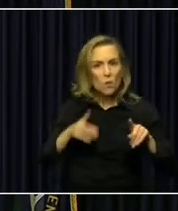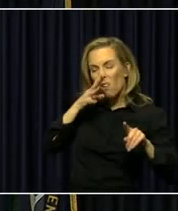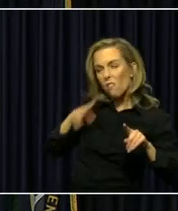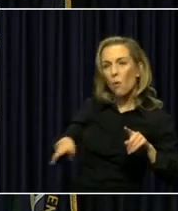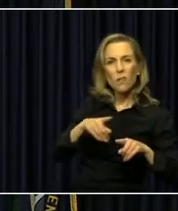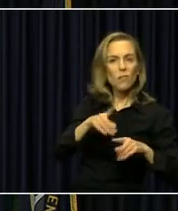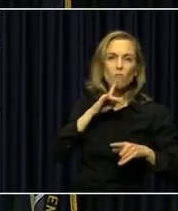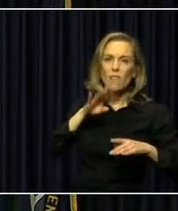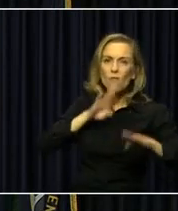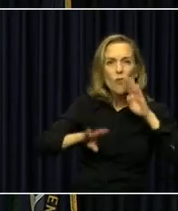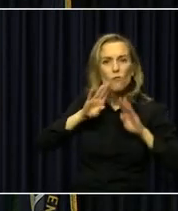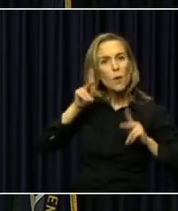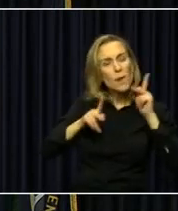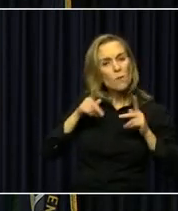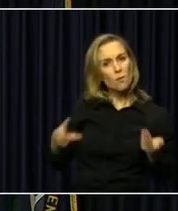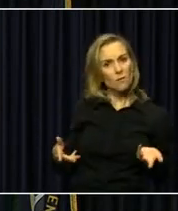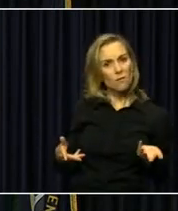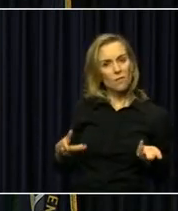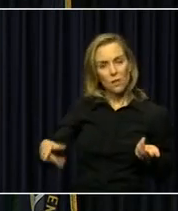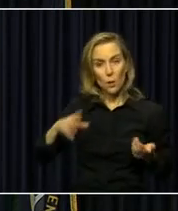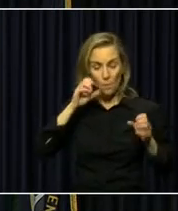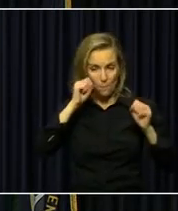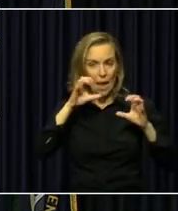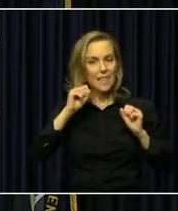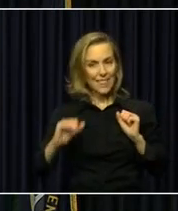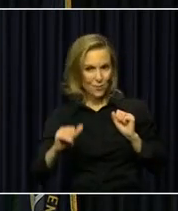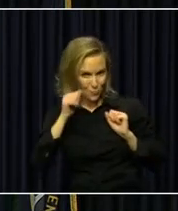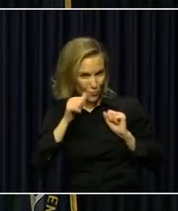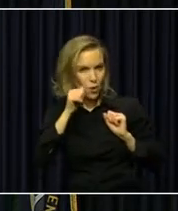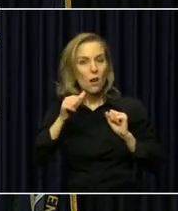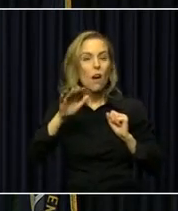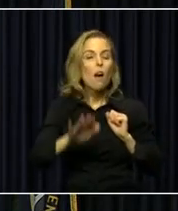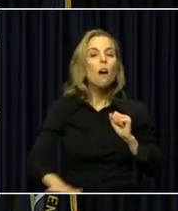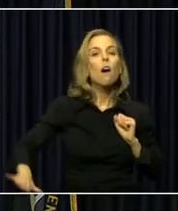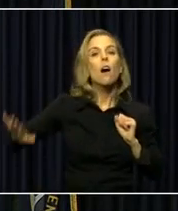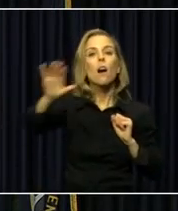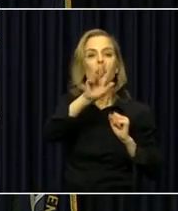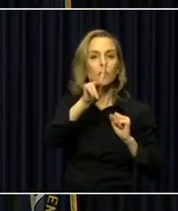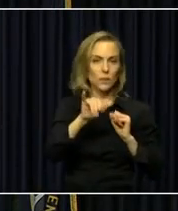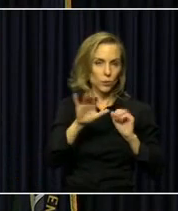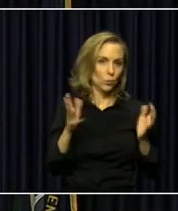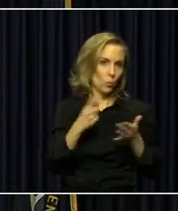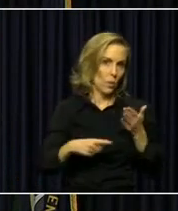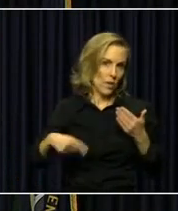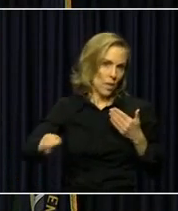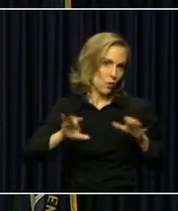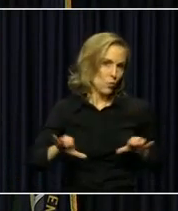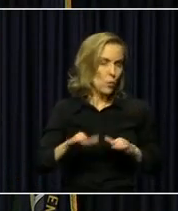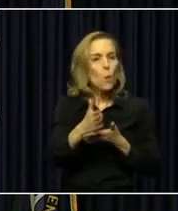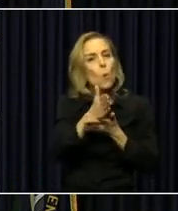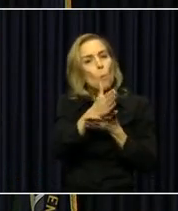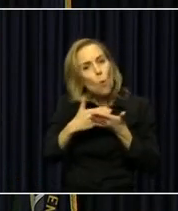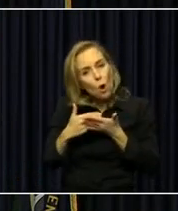RESTRICTIONS IS HAVING ENOUGH PPE IN OUR HEALTH CARE SYSTEM TO